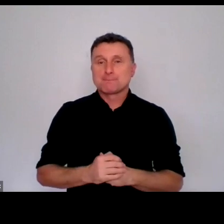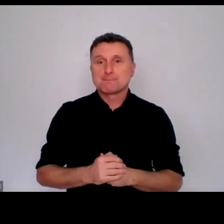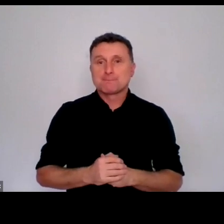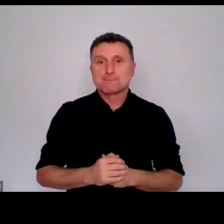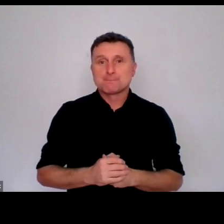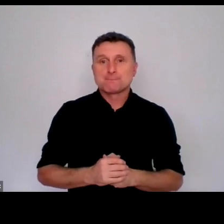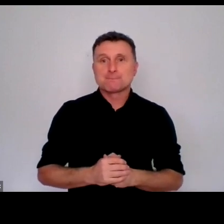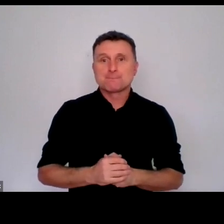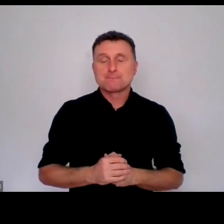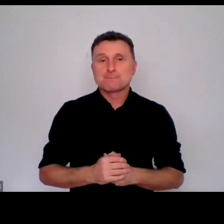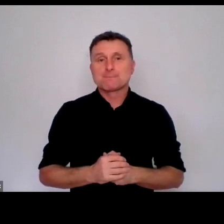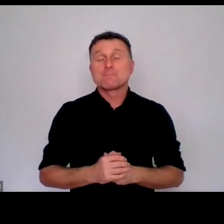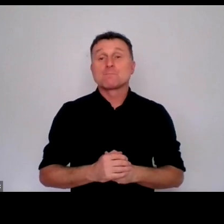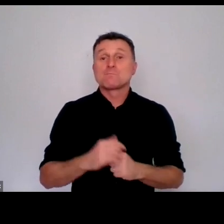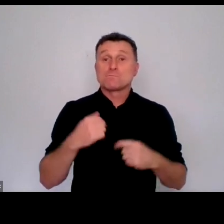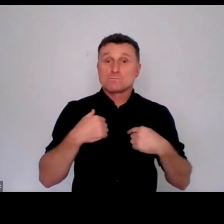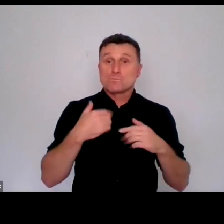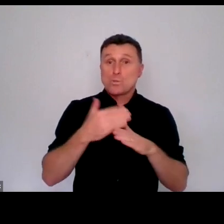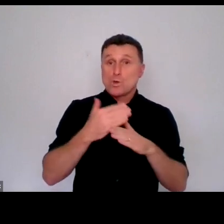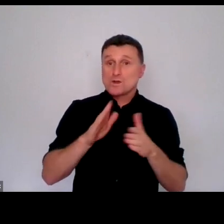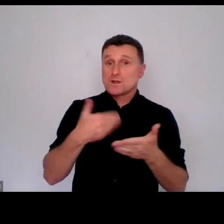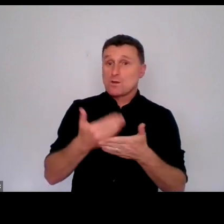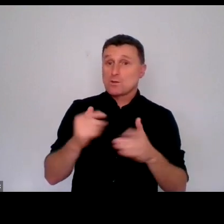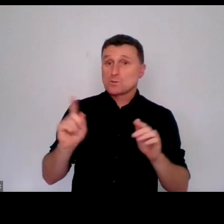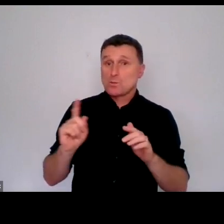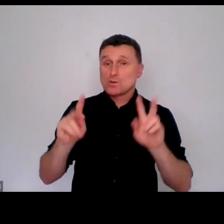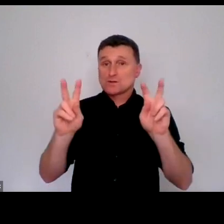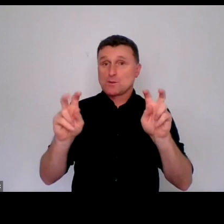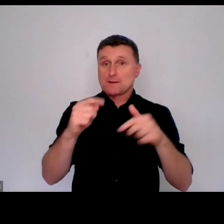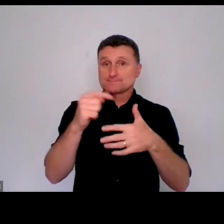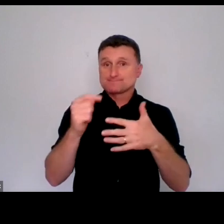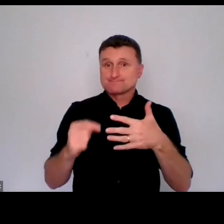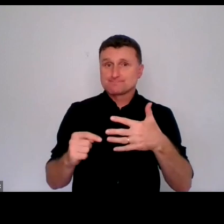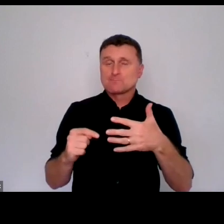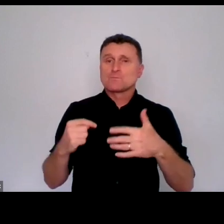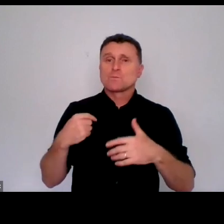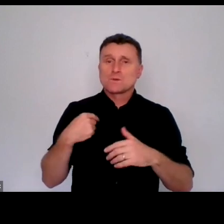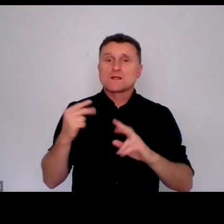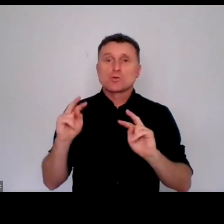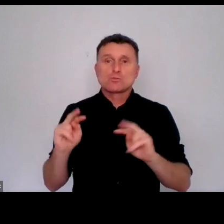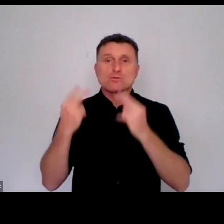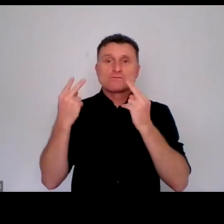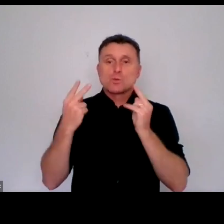Some of the things that we’ve been working on in that space, is reviewing MSD’s Youth Health